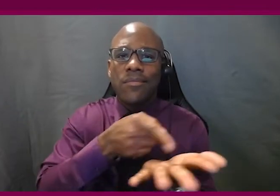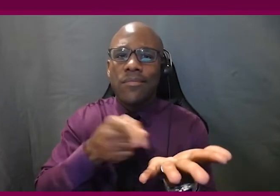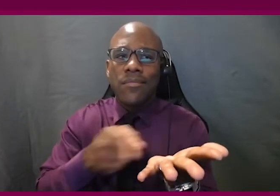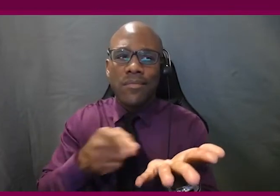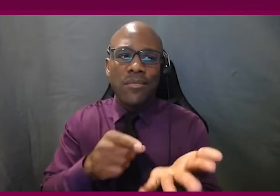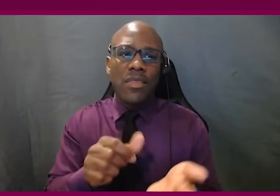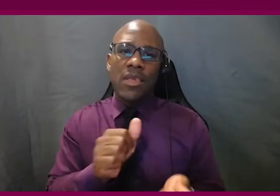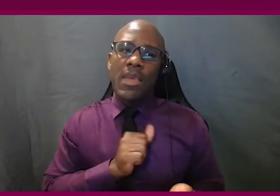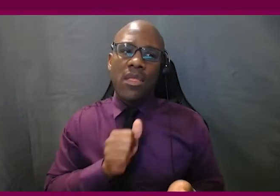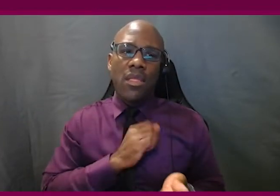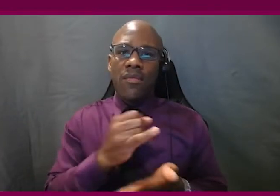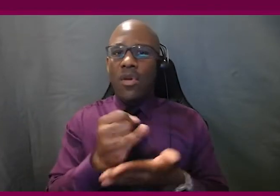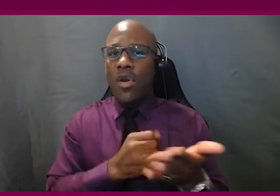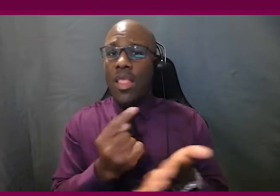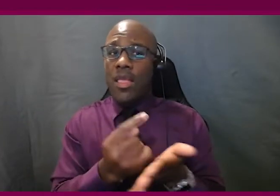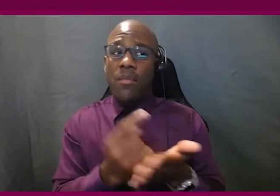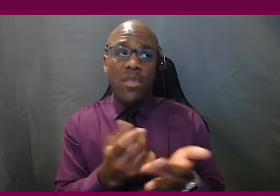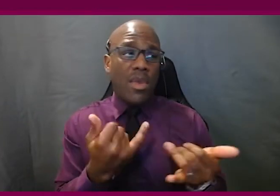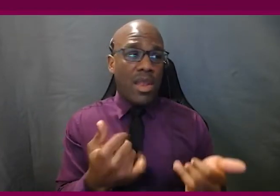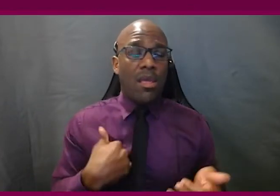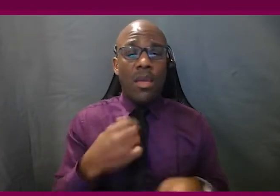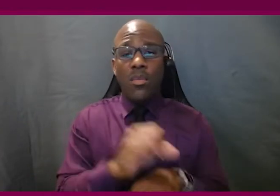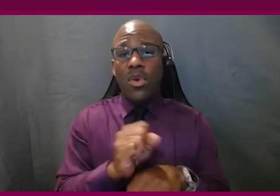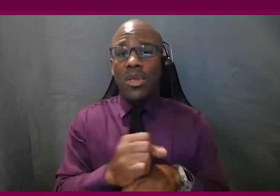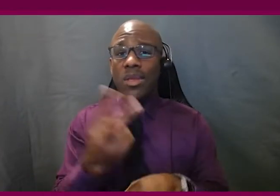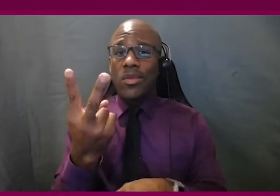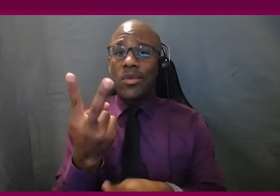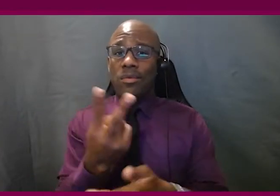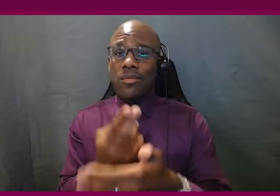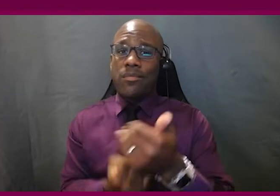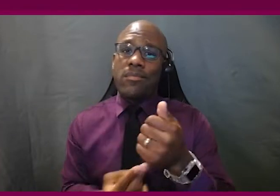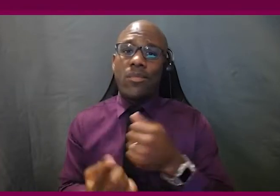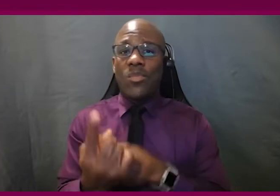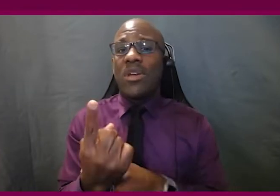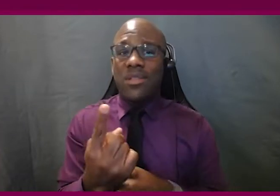And I'm currently working in two different settings at once.